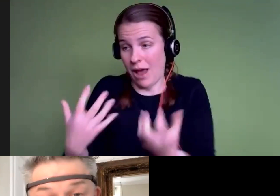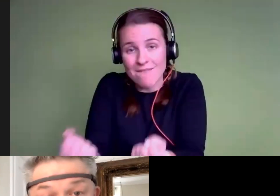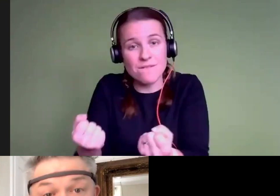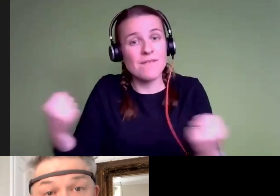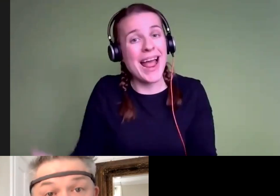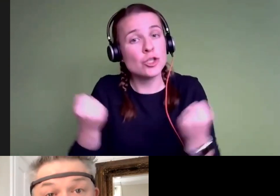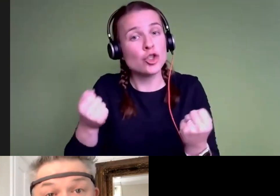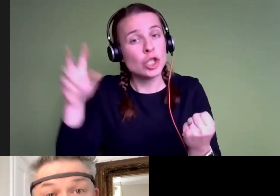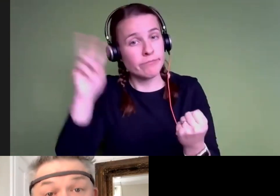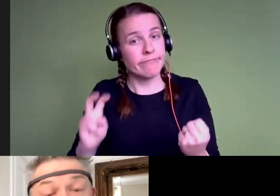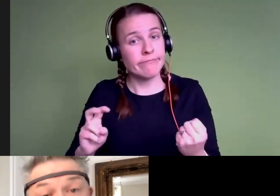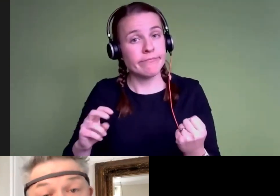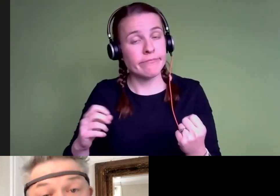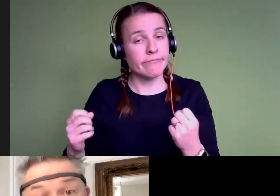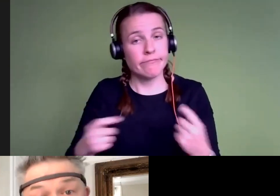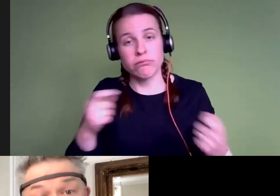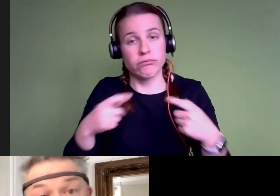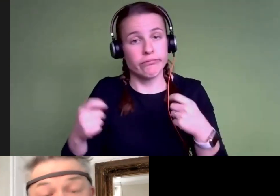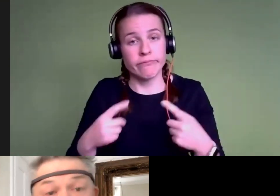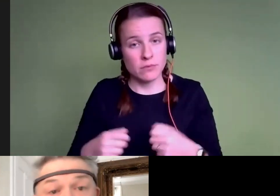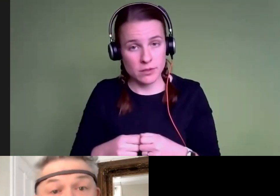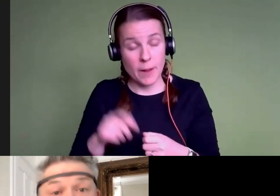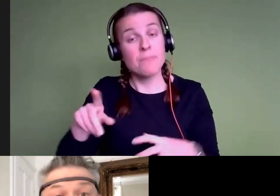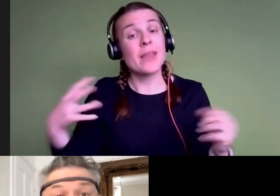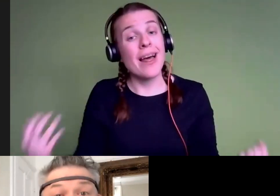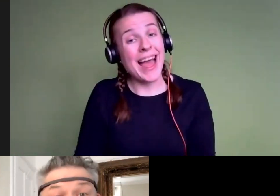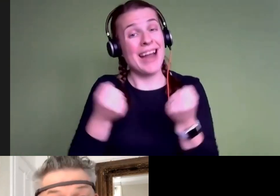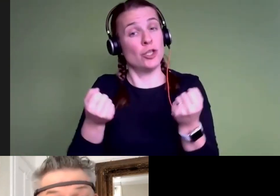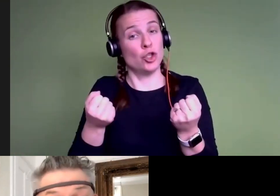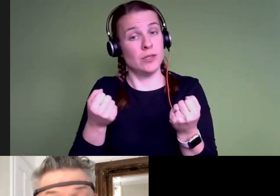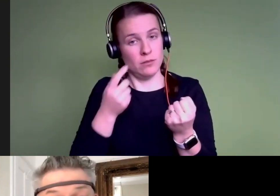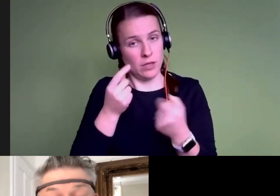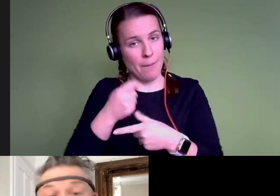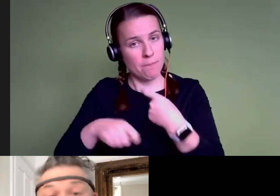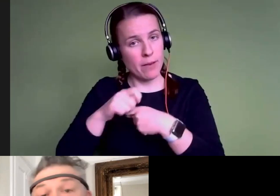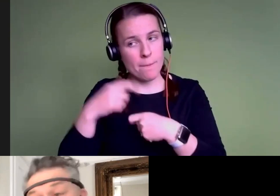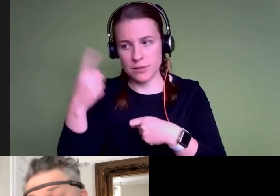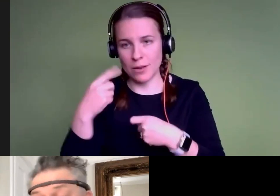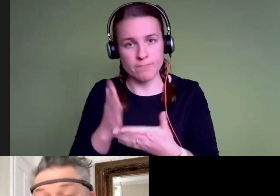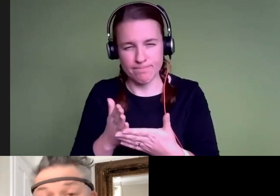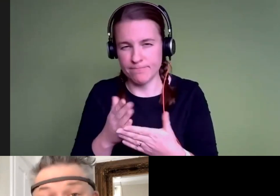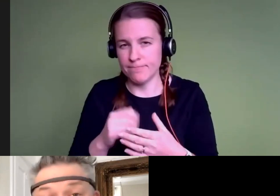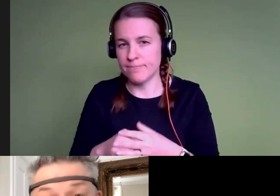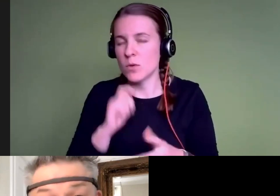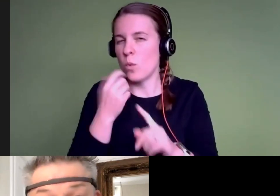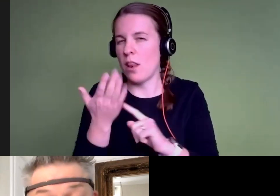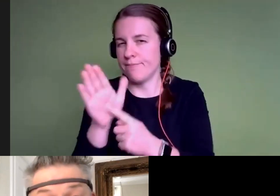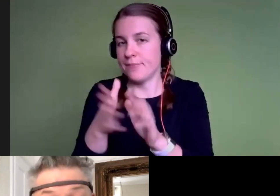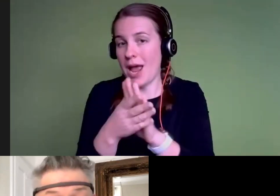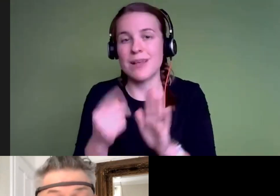from plants and trees. Anything that is alive gives off energy. And we can turn this energy into